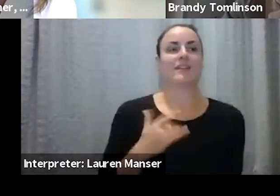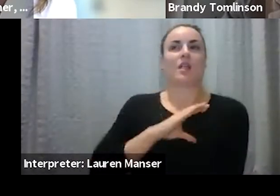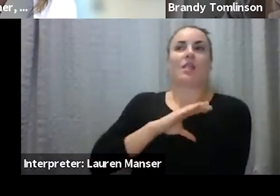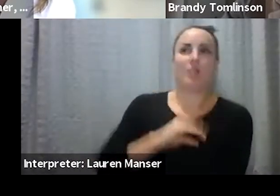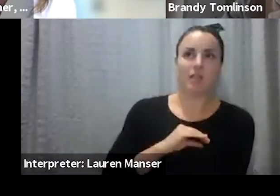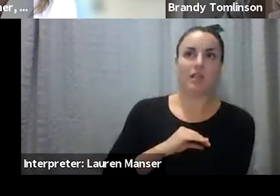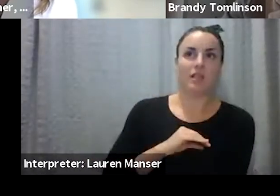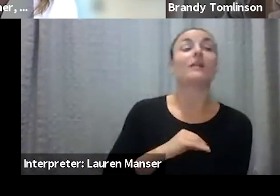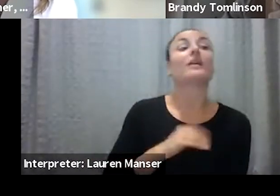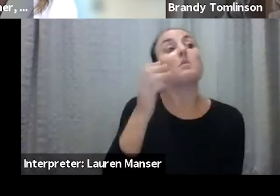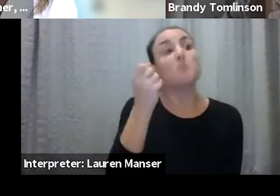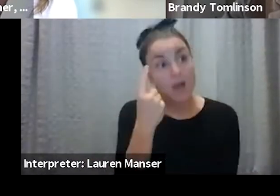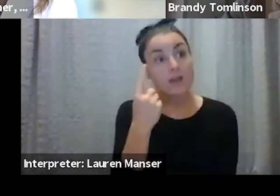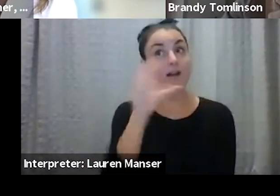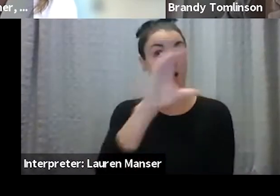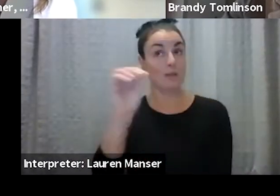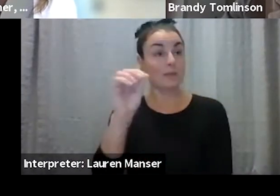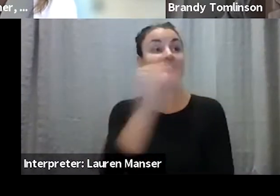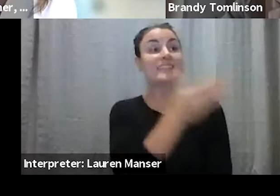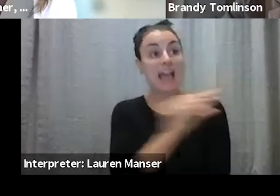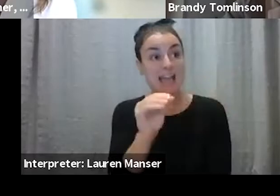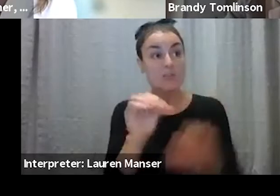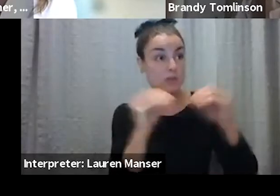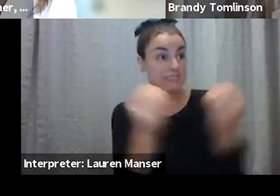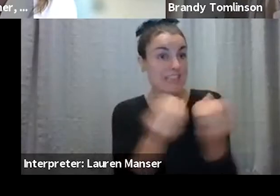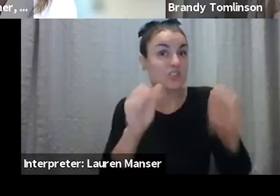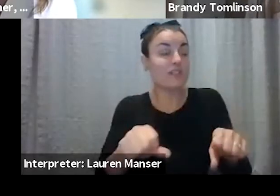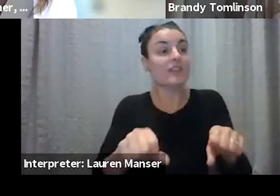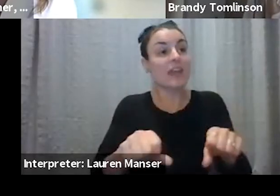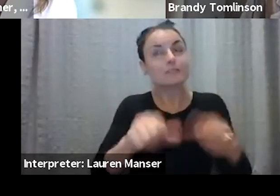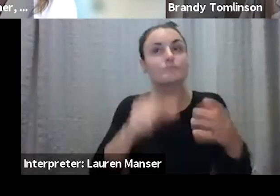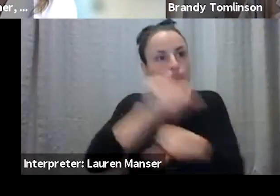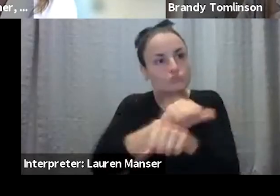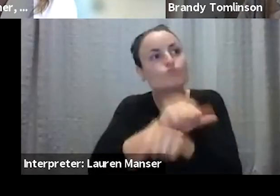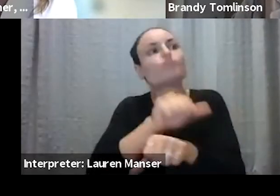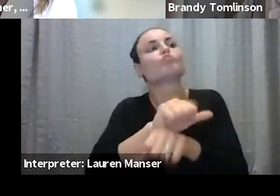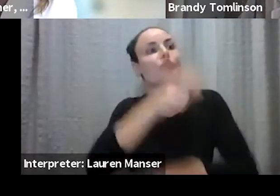by providing a supportive and accepting environment, and by being educated